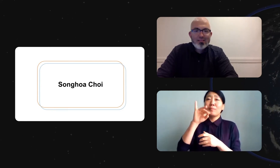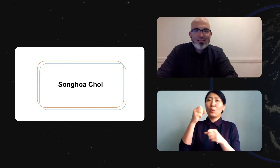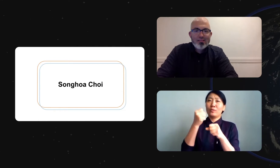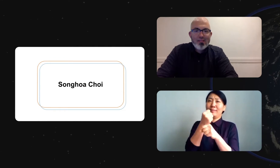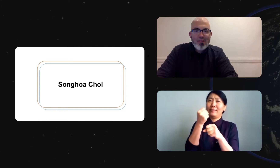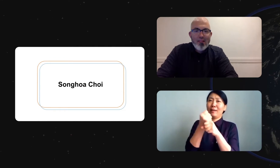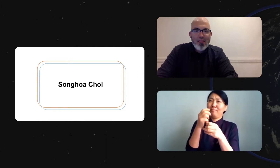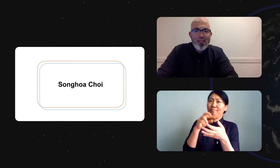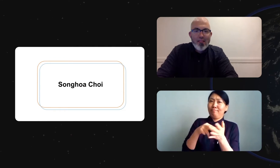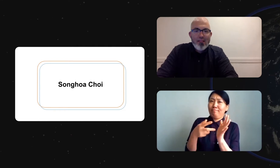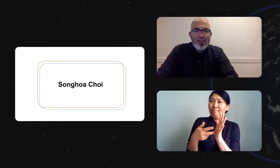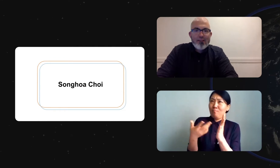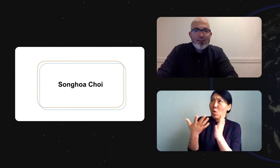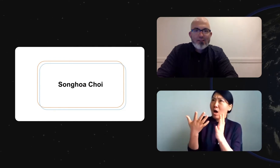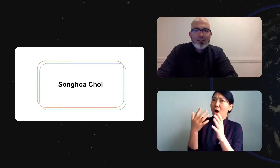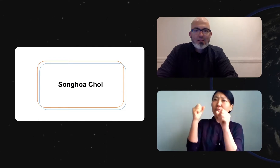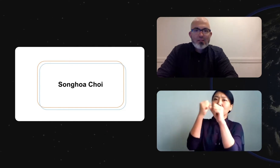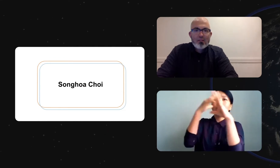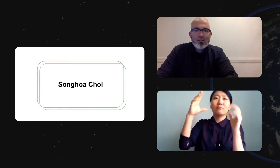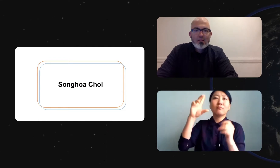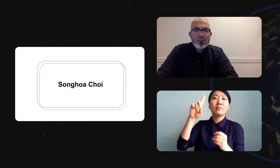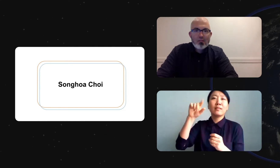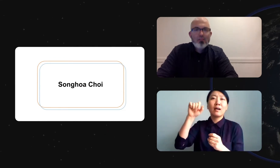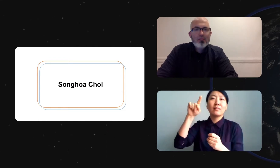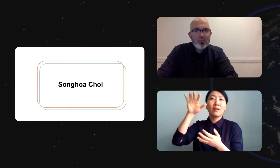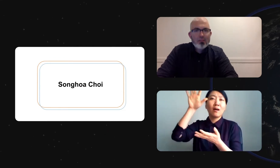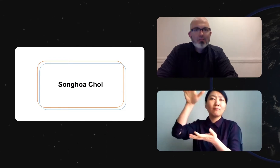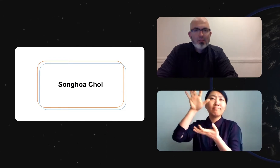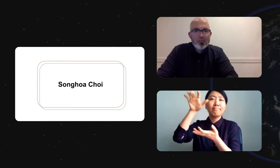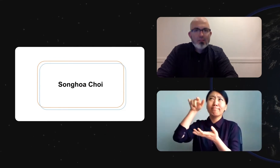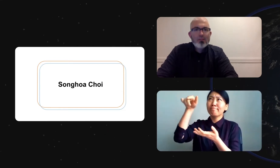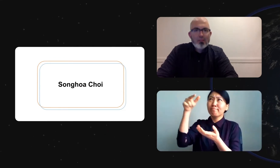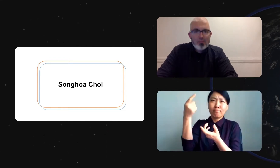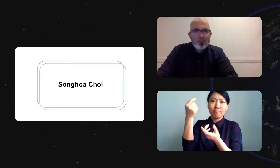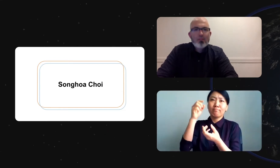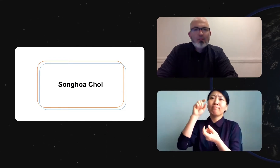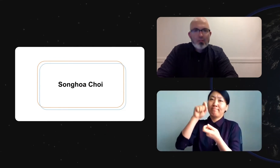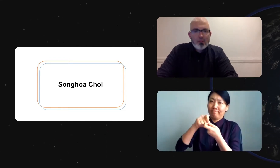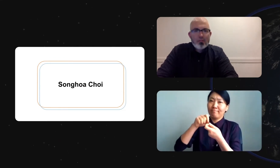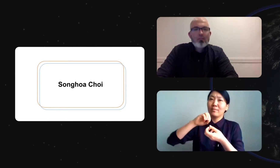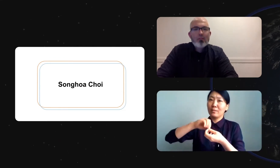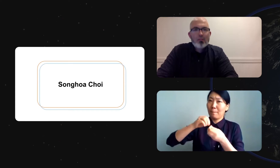We'll do an activity, but first I'll explain statistics.